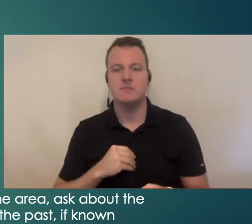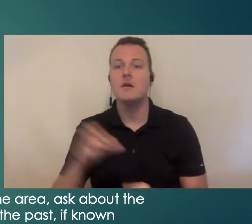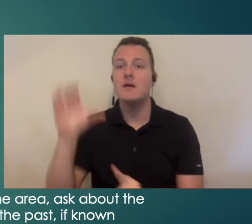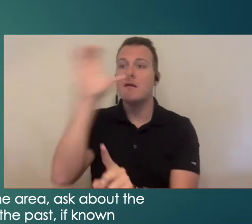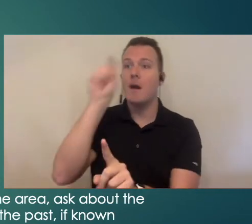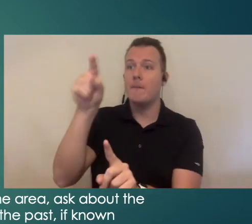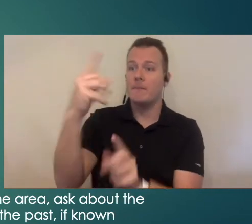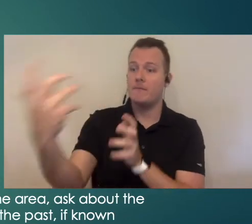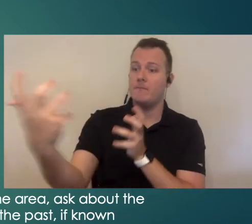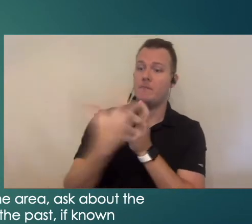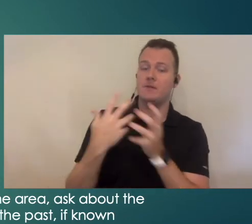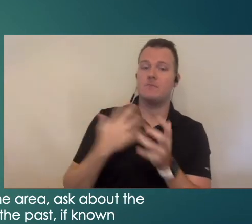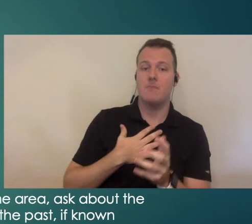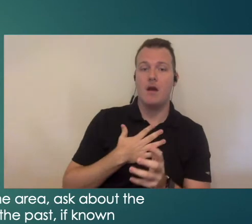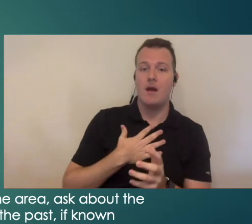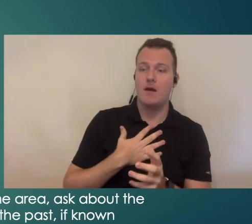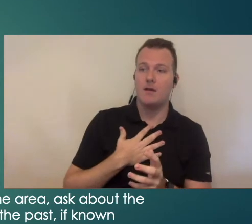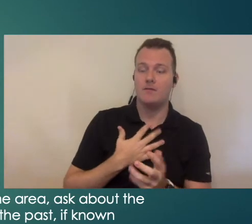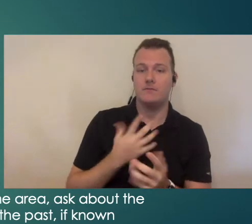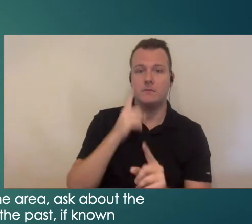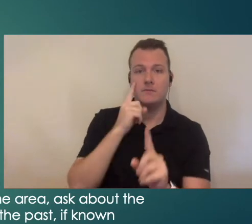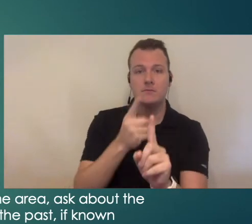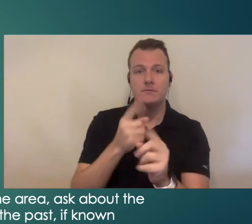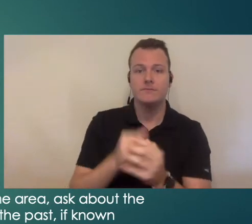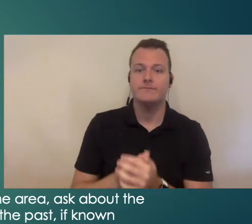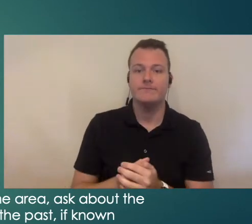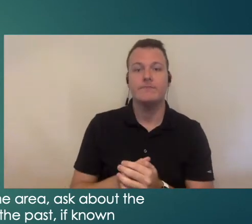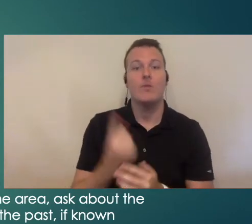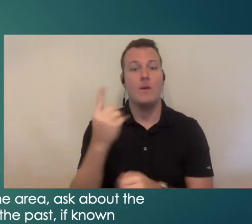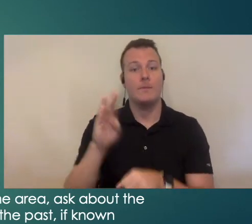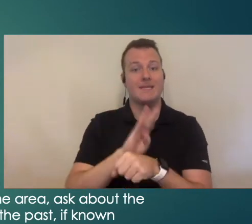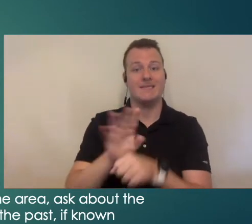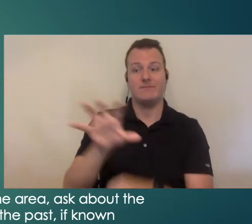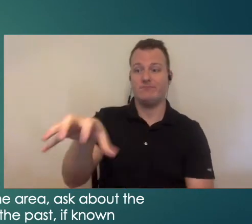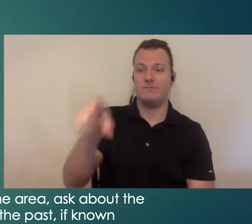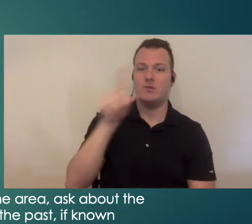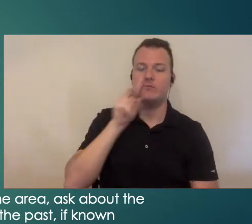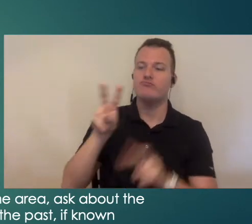aligned with those goals. You can glean a lot about a practice by looking at its